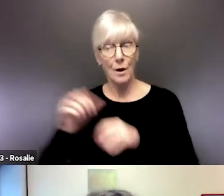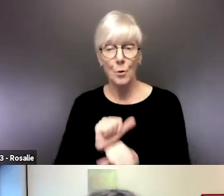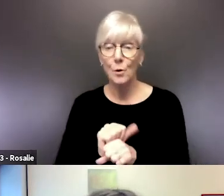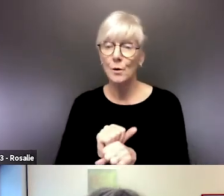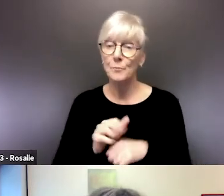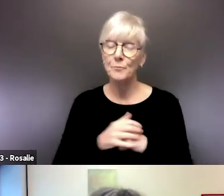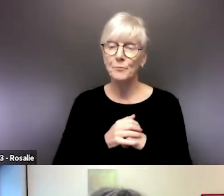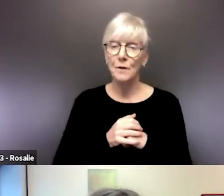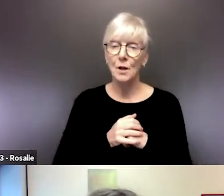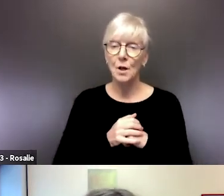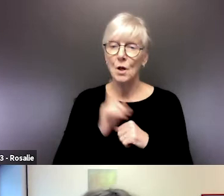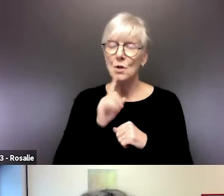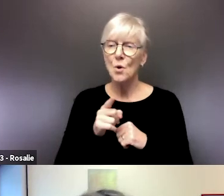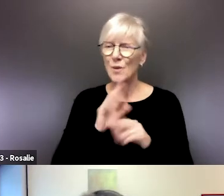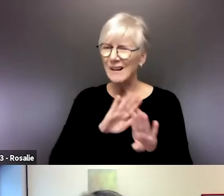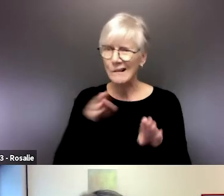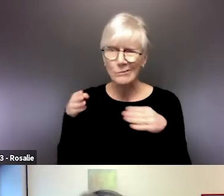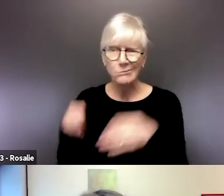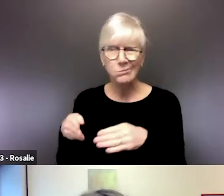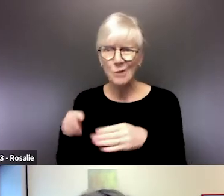from the rehabilitation to prevention. We are shifting